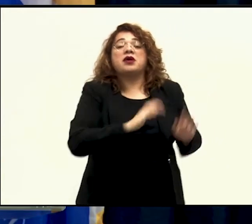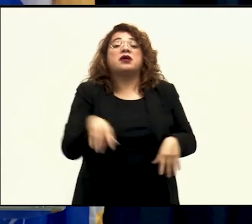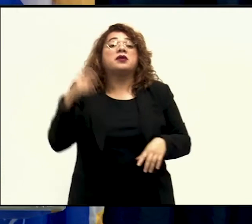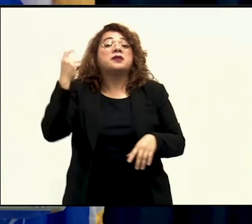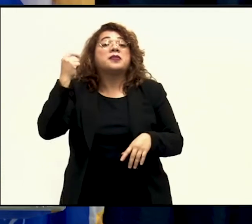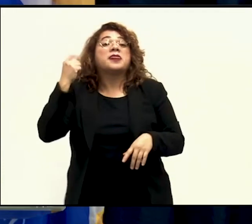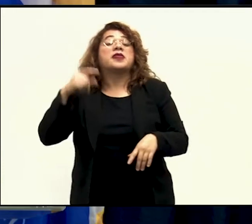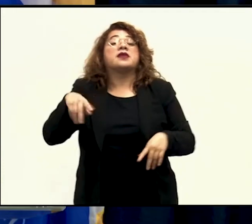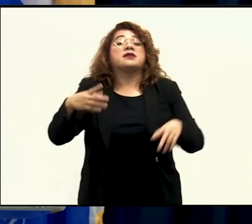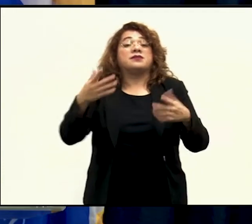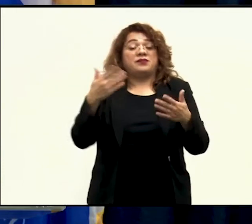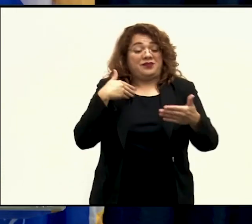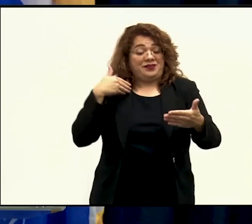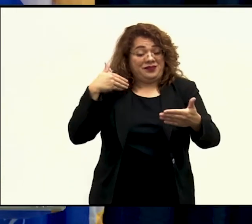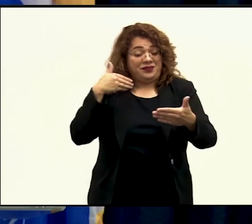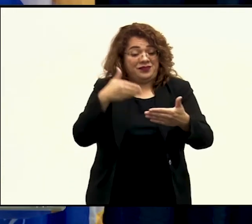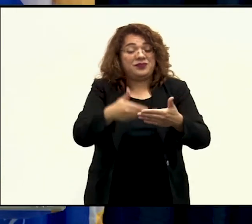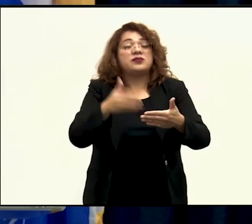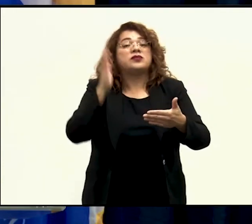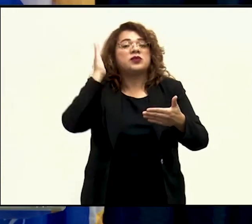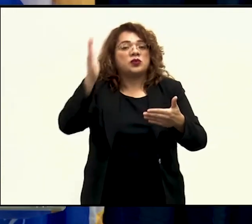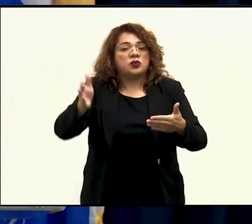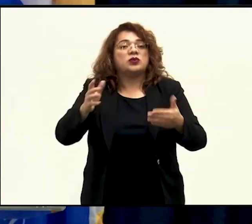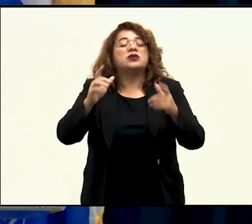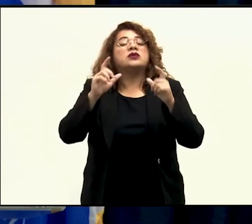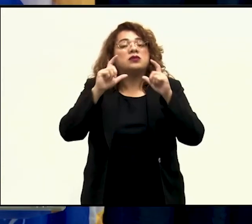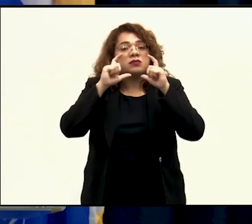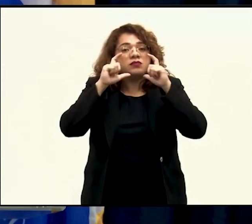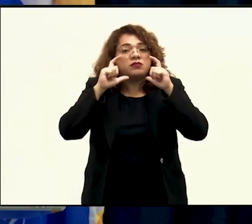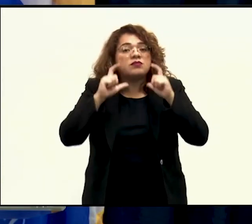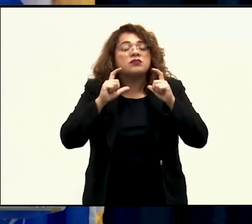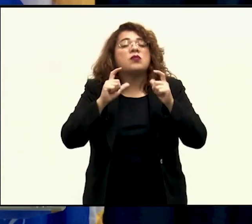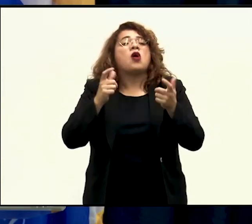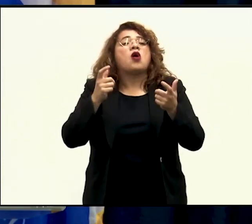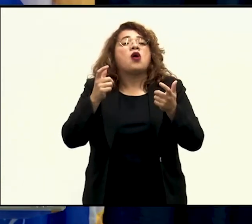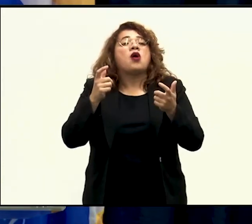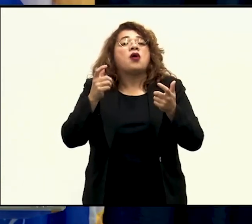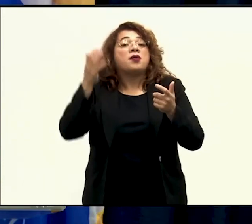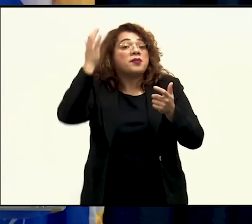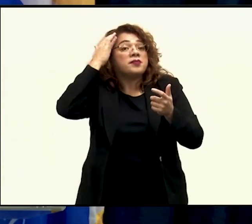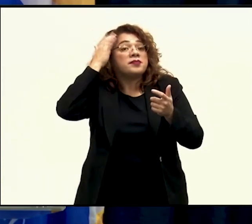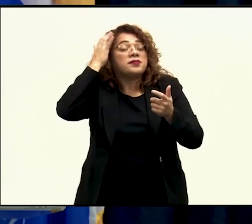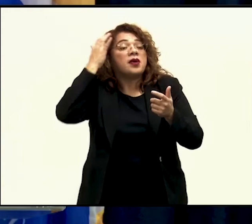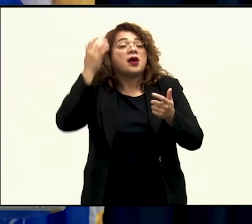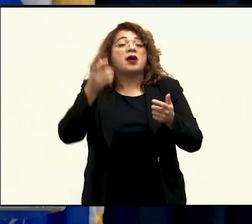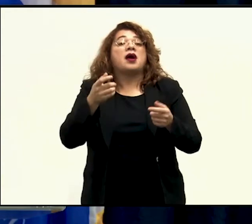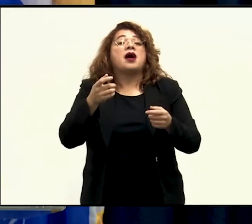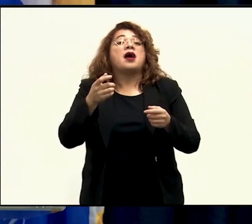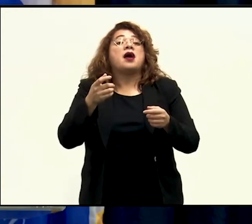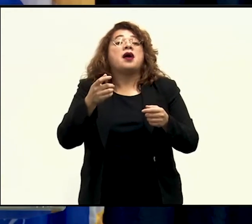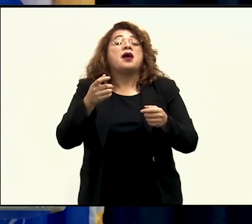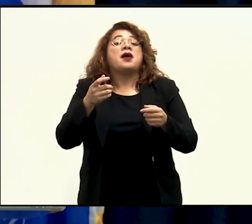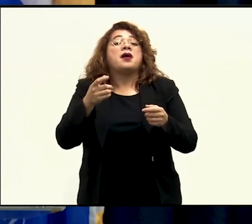or physically distance themselves in most indoor settings, except where required by local businesses and workplace guidance.